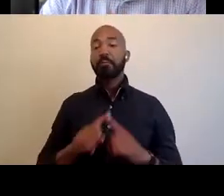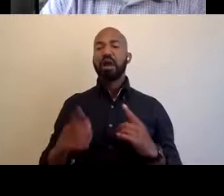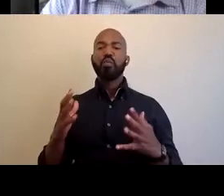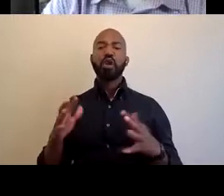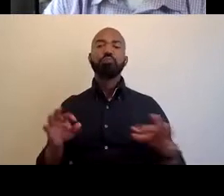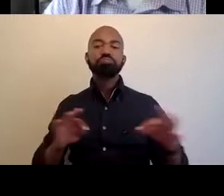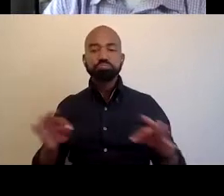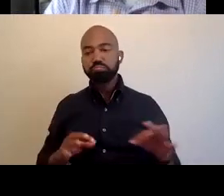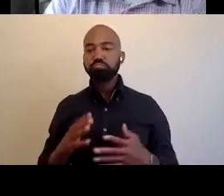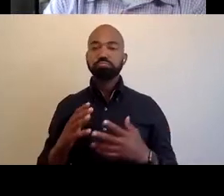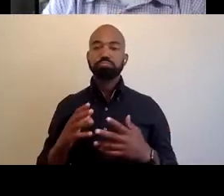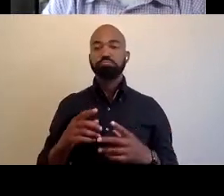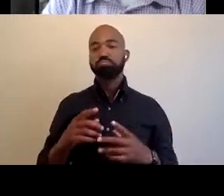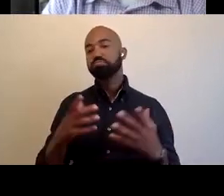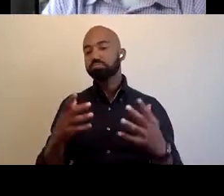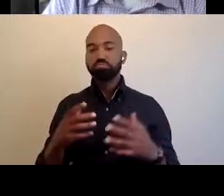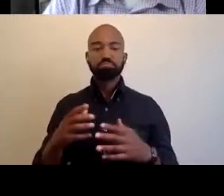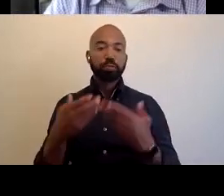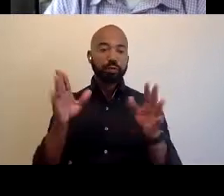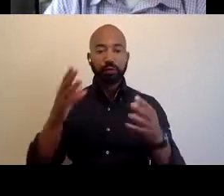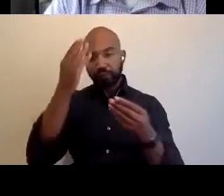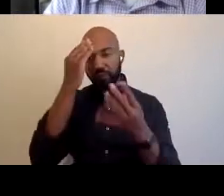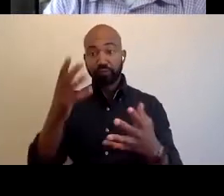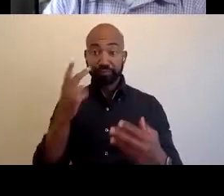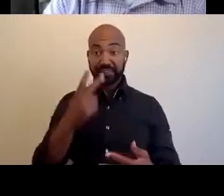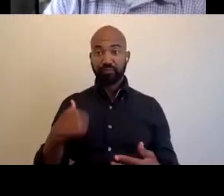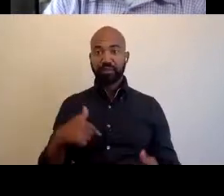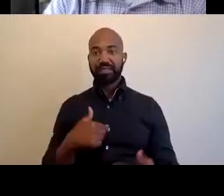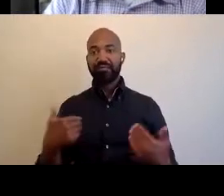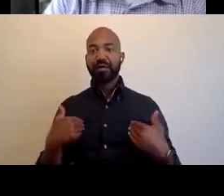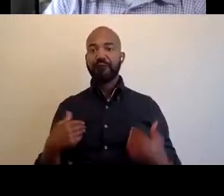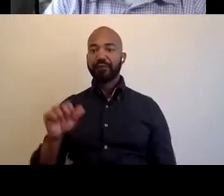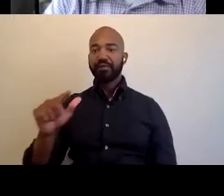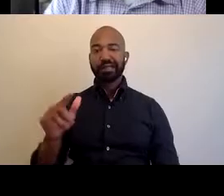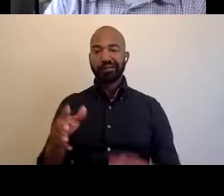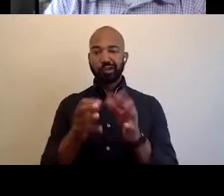So as folks can hopefully see, we have an ASL interpreter. We have not been able to get our captions